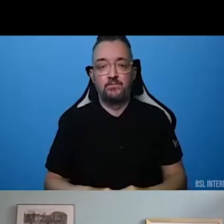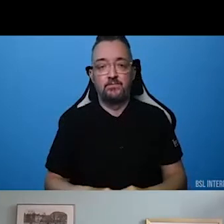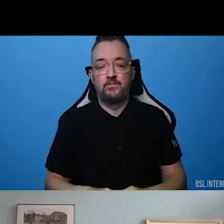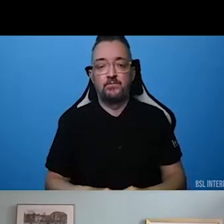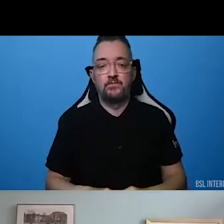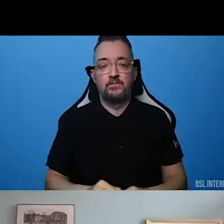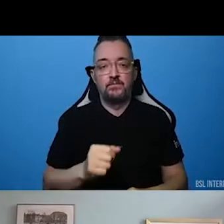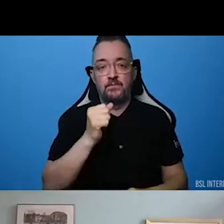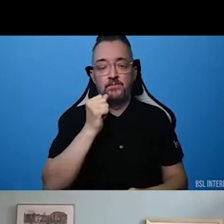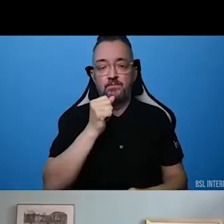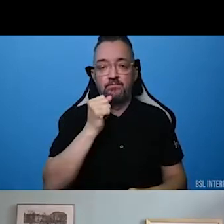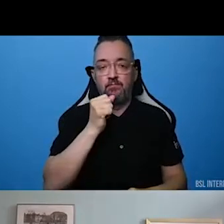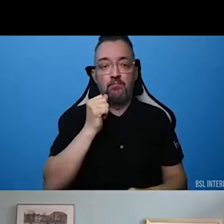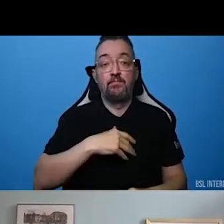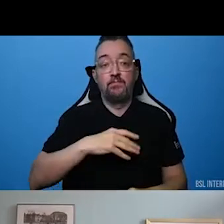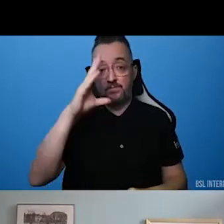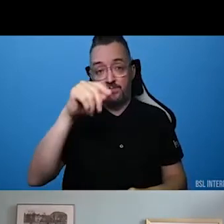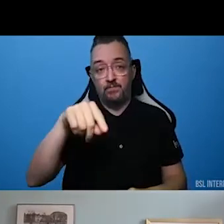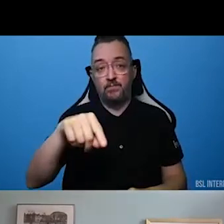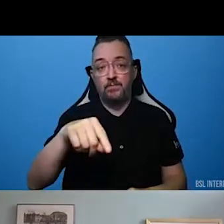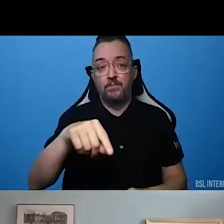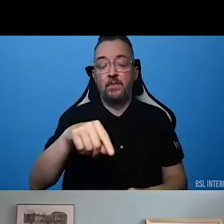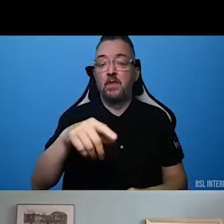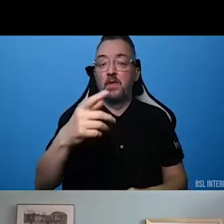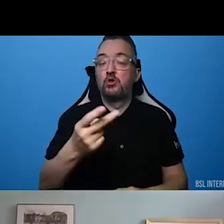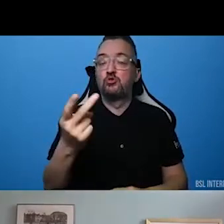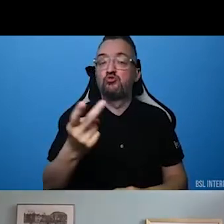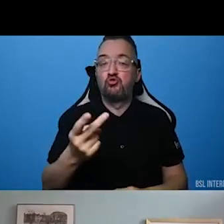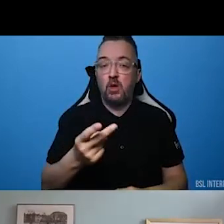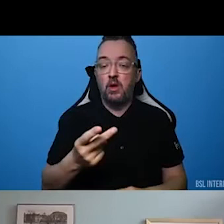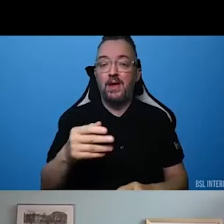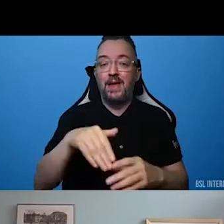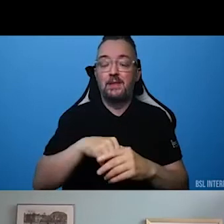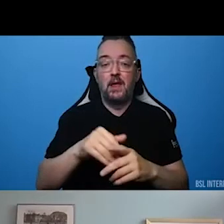I'd also like to flag up that sugar has also a key place in anti-slavery action.